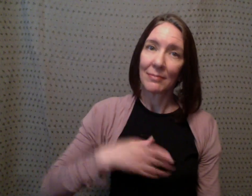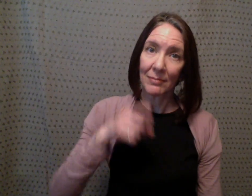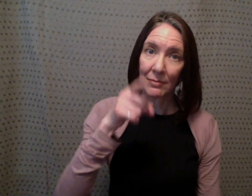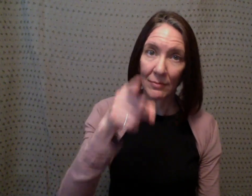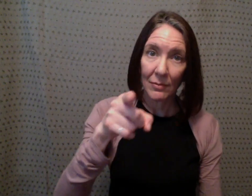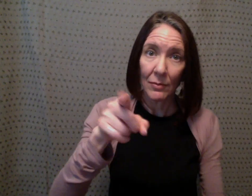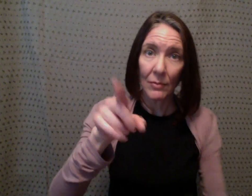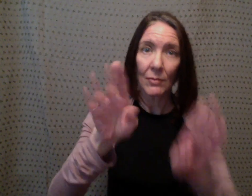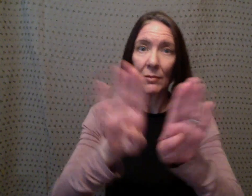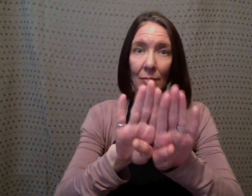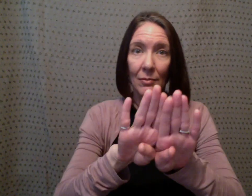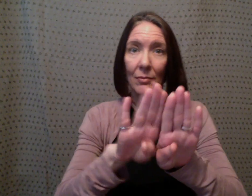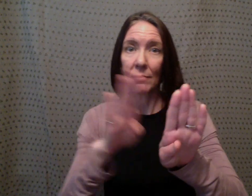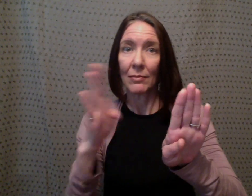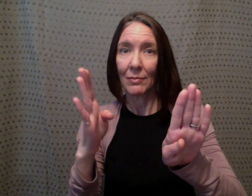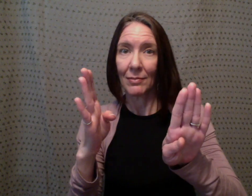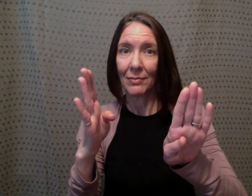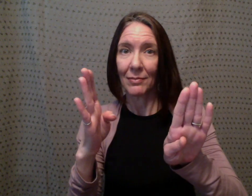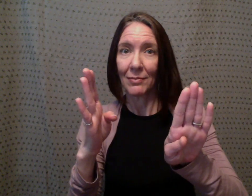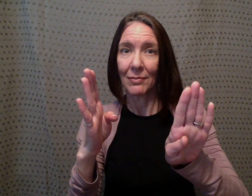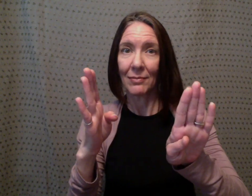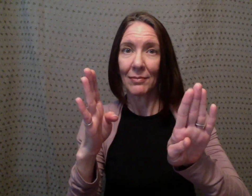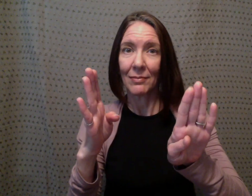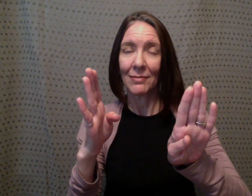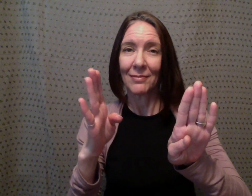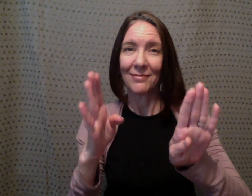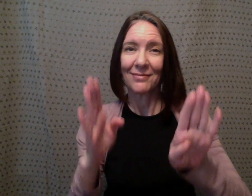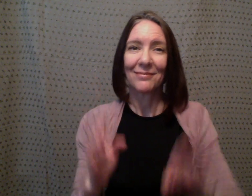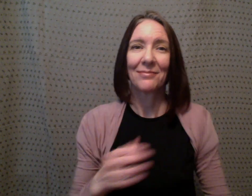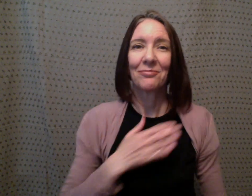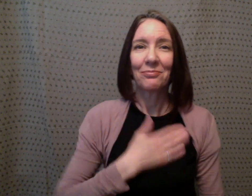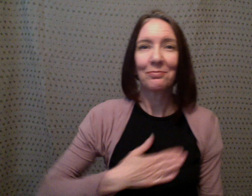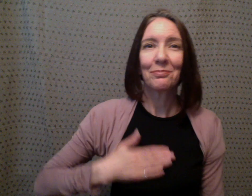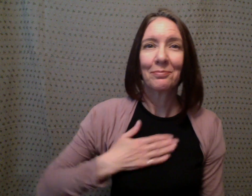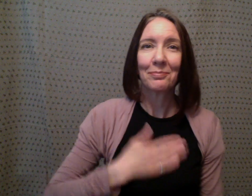"Please, you open the door."